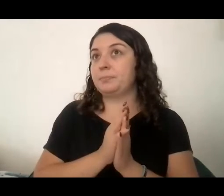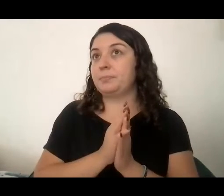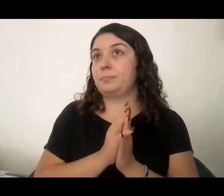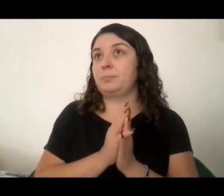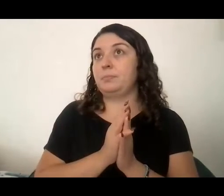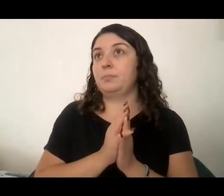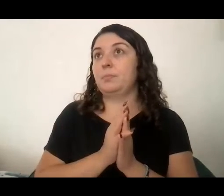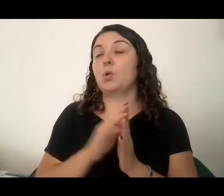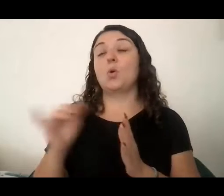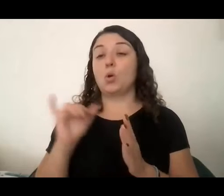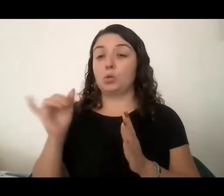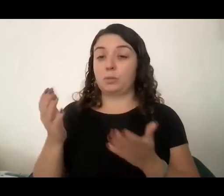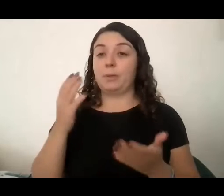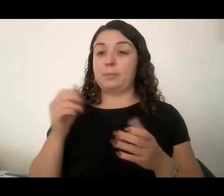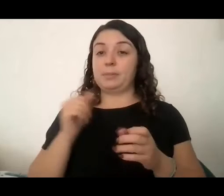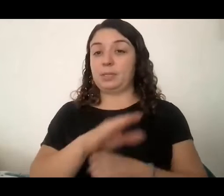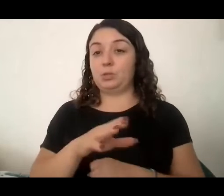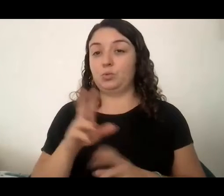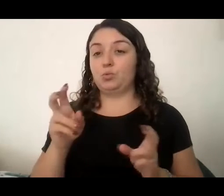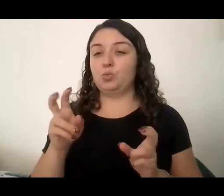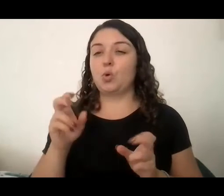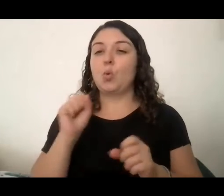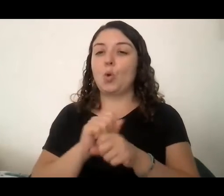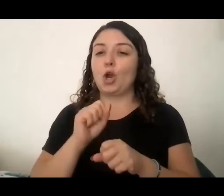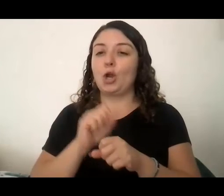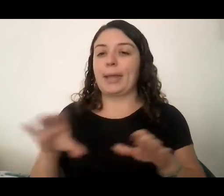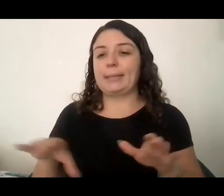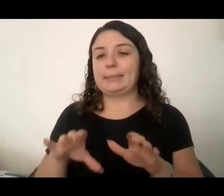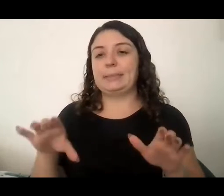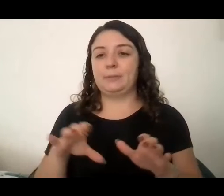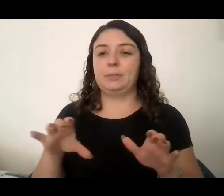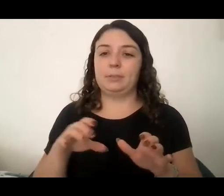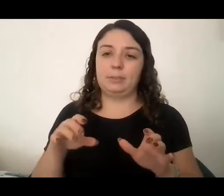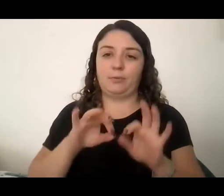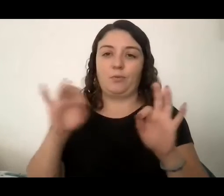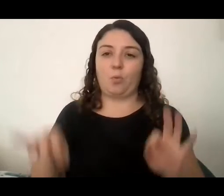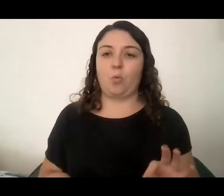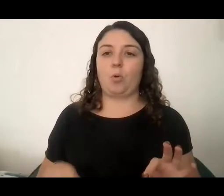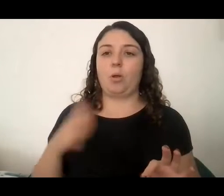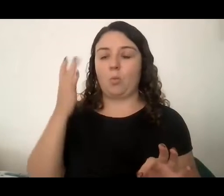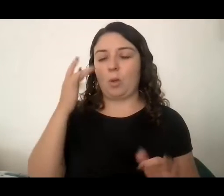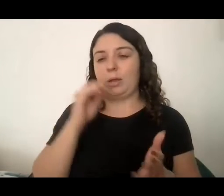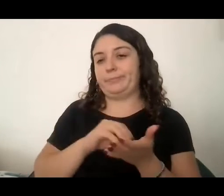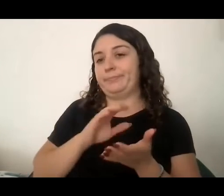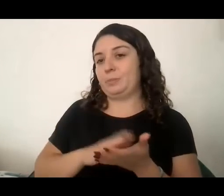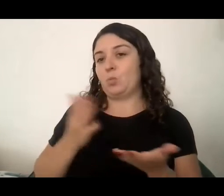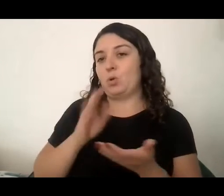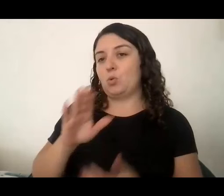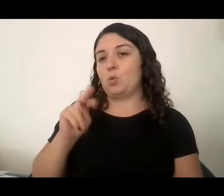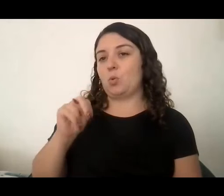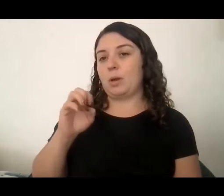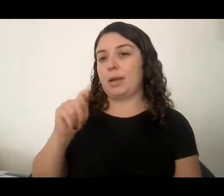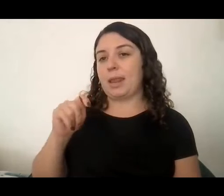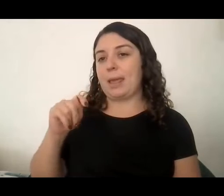you a work activity report and ask you to report what your net profits are as well. And if your net